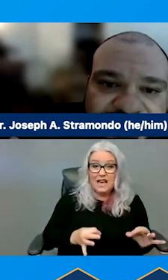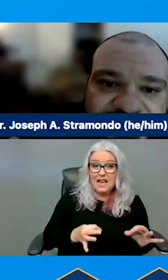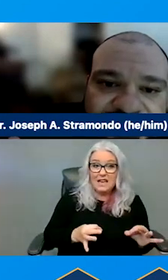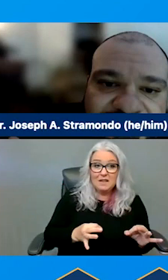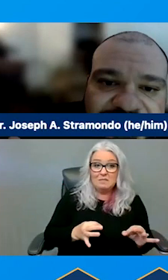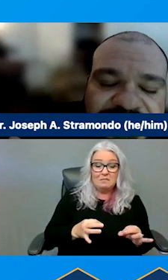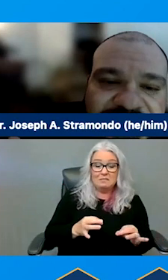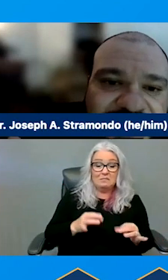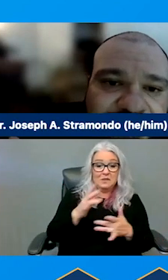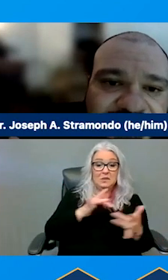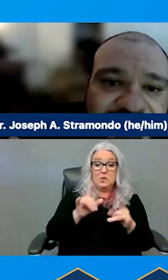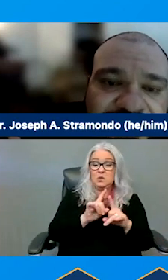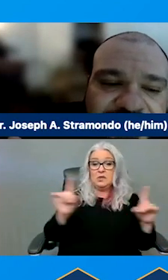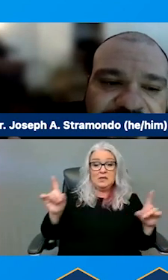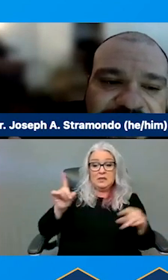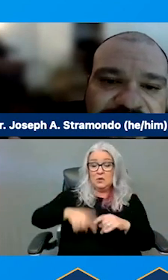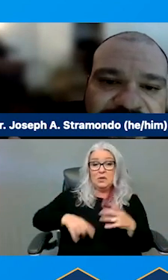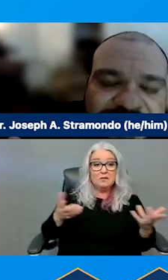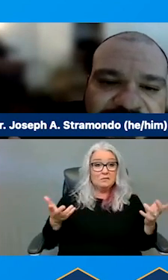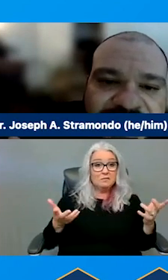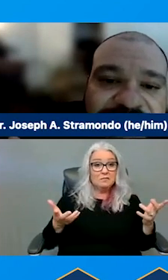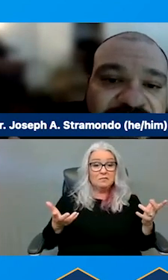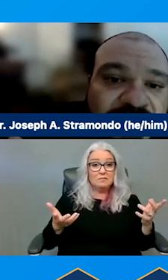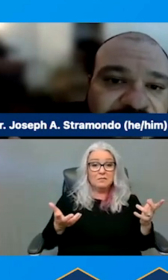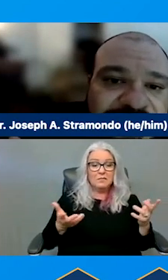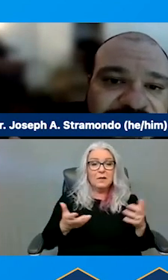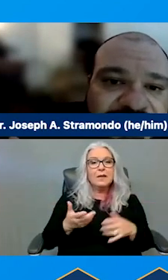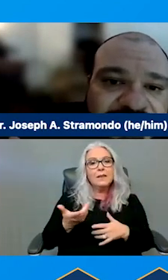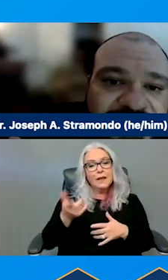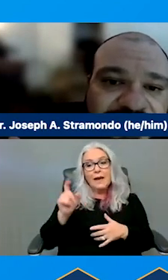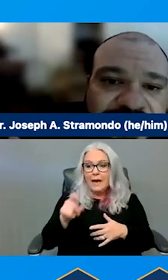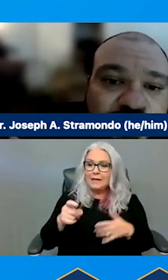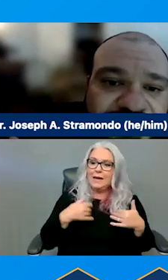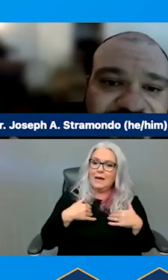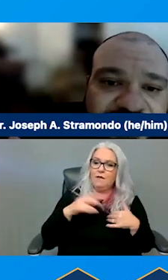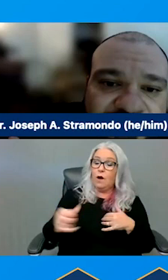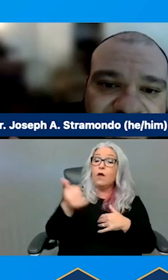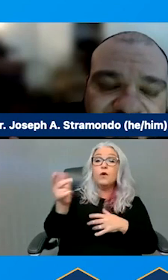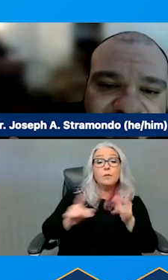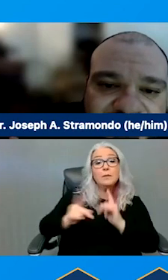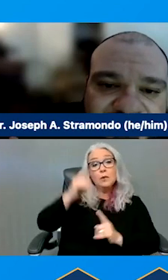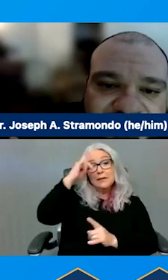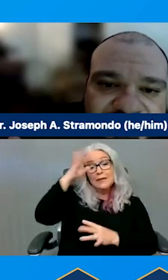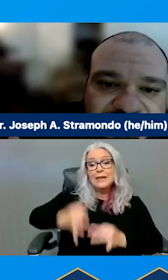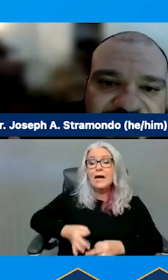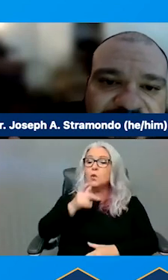distance. Right. They had to be having others decide who they